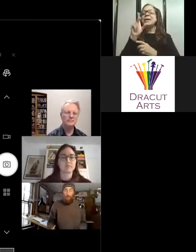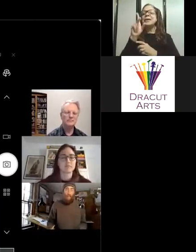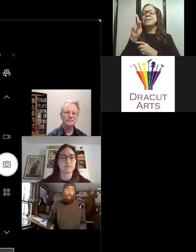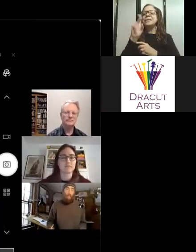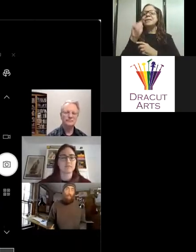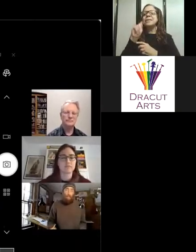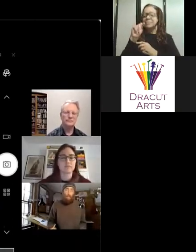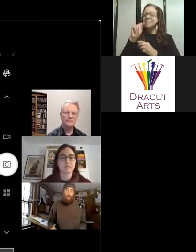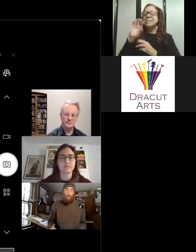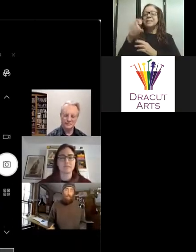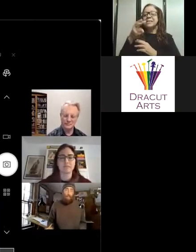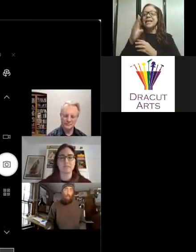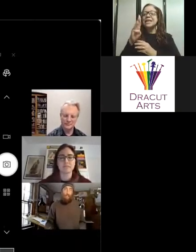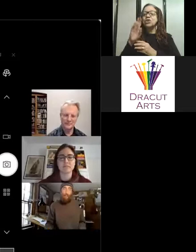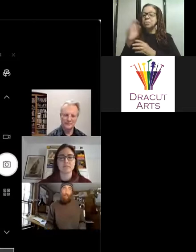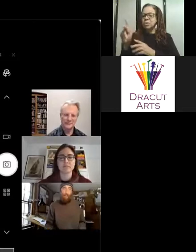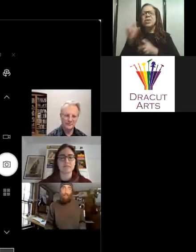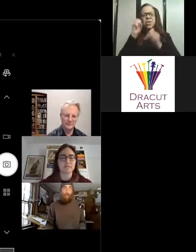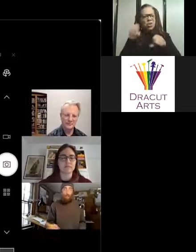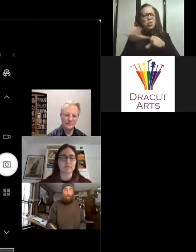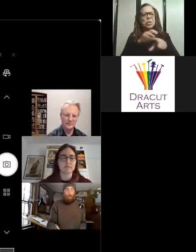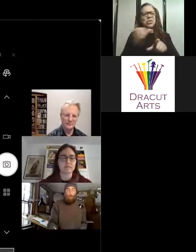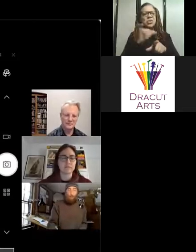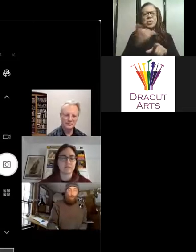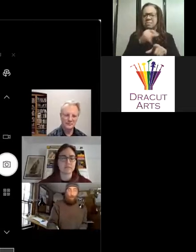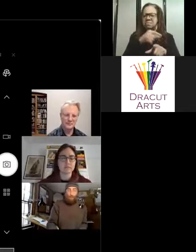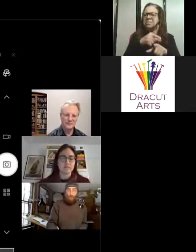And you can do this too. Actually this is a very accessible art form, I mean,